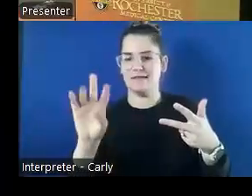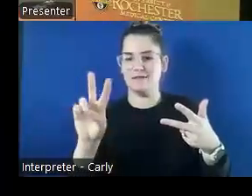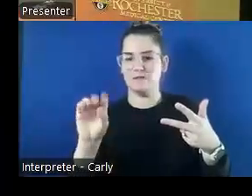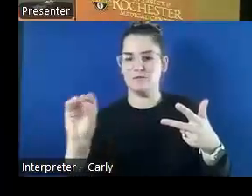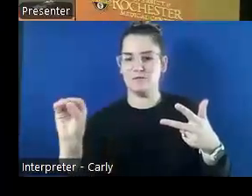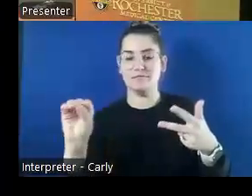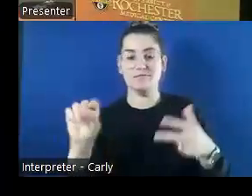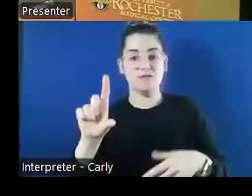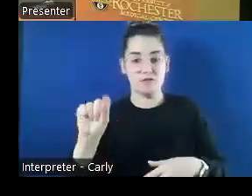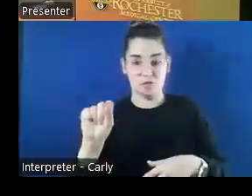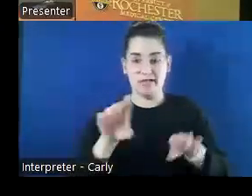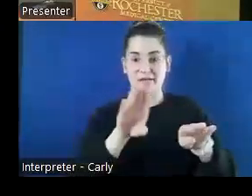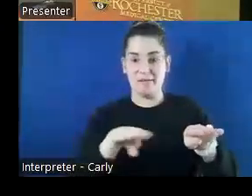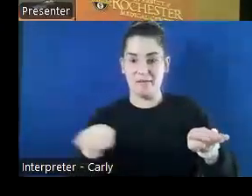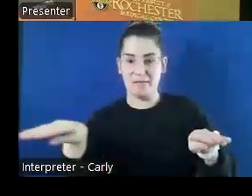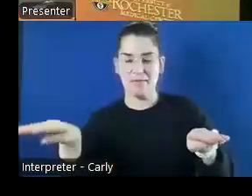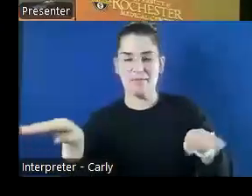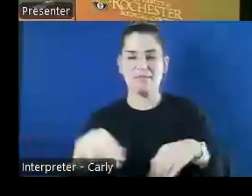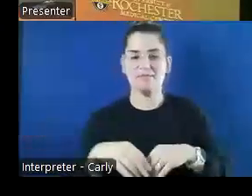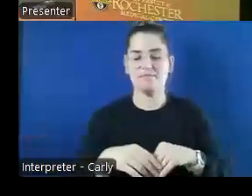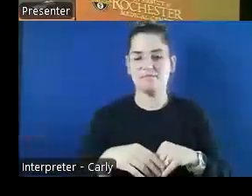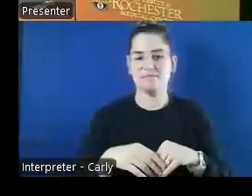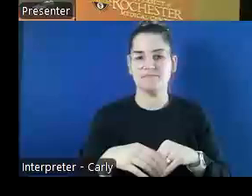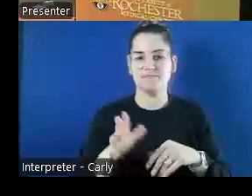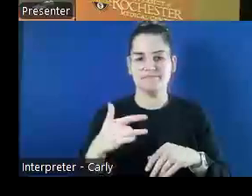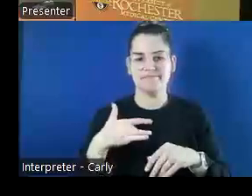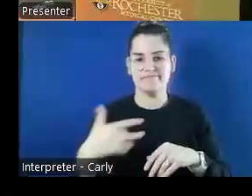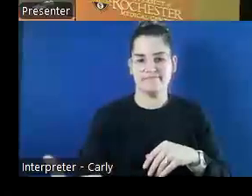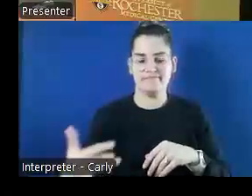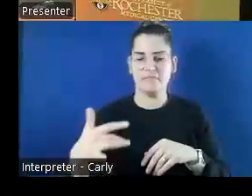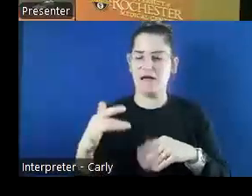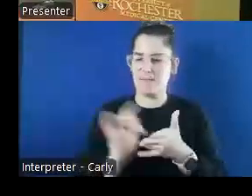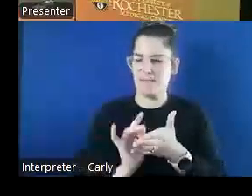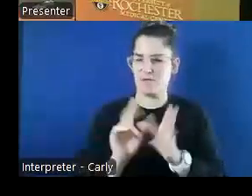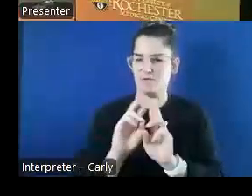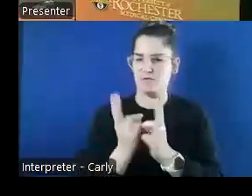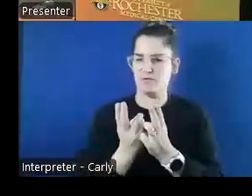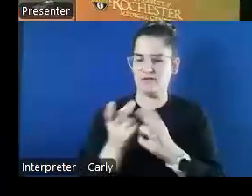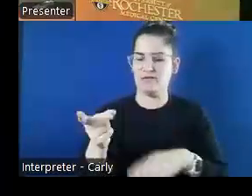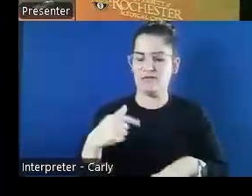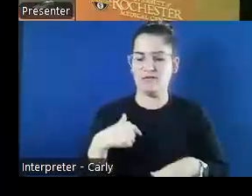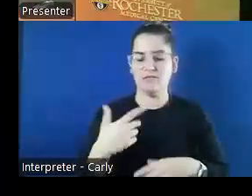beds there um operates primarily as a medical unit but we have increased resources we have